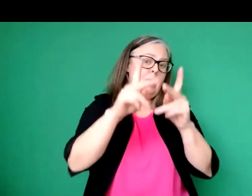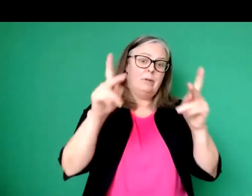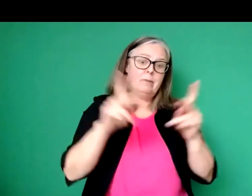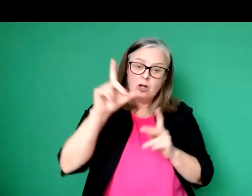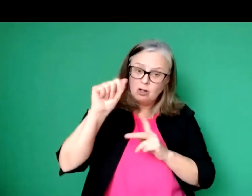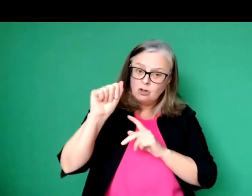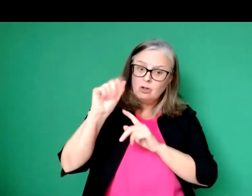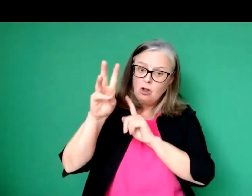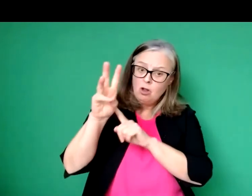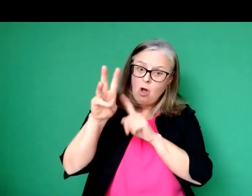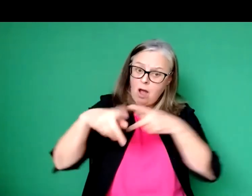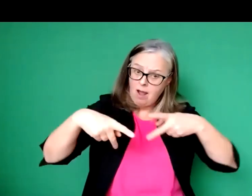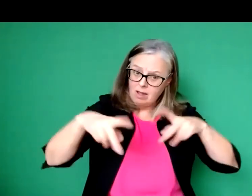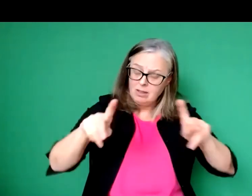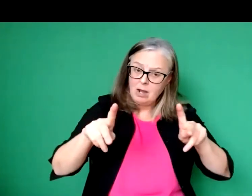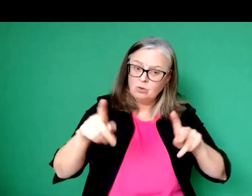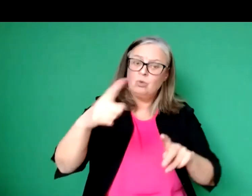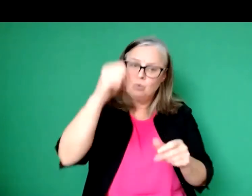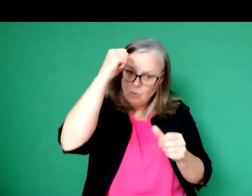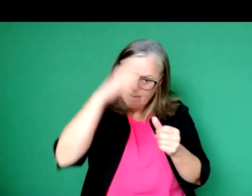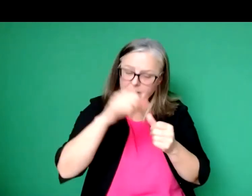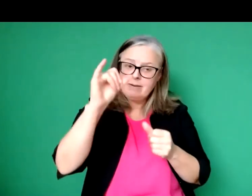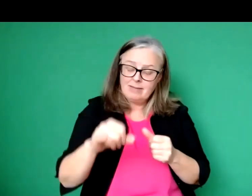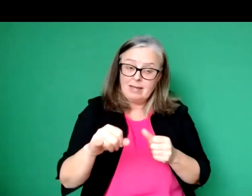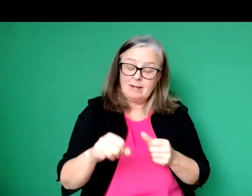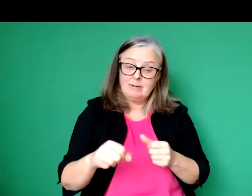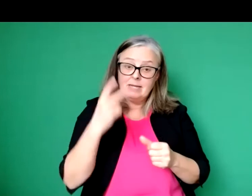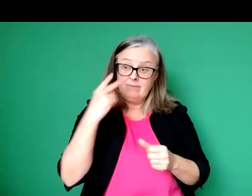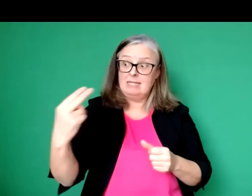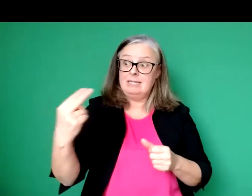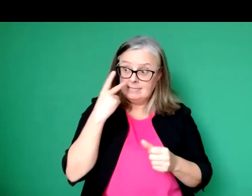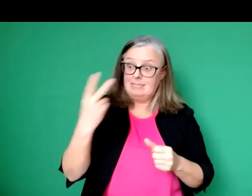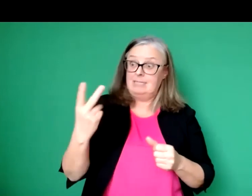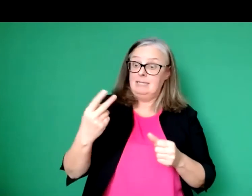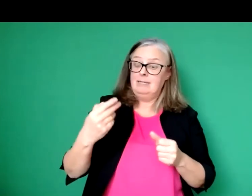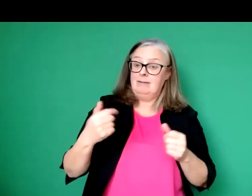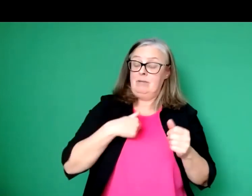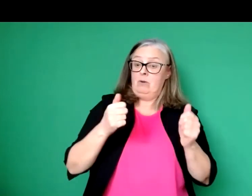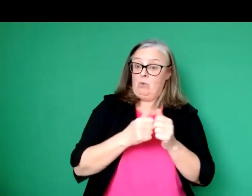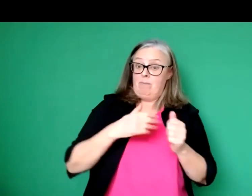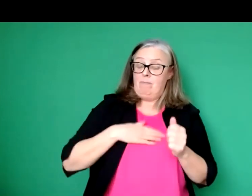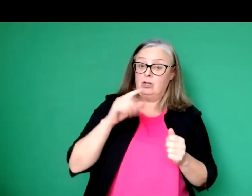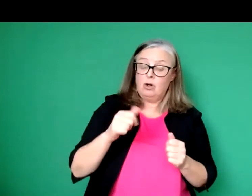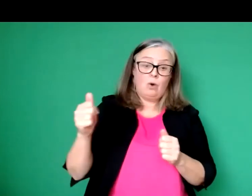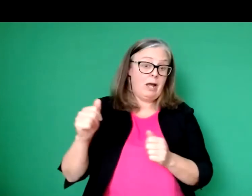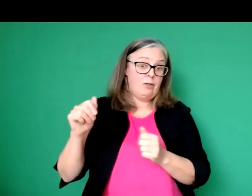mindful of that when you encounter us or another working team in public indeed well said and bill